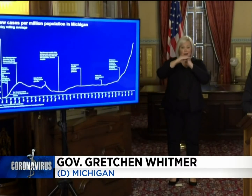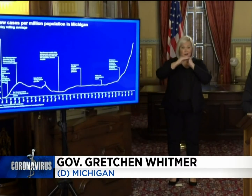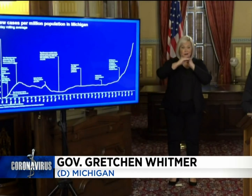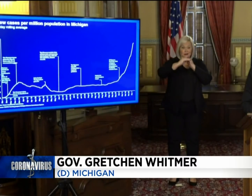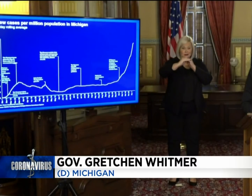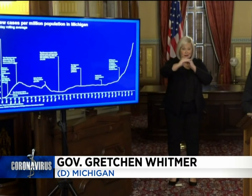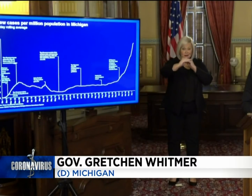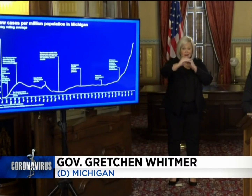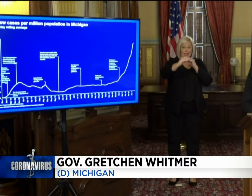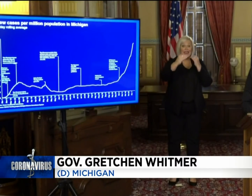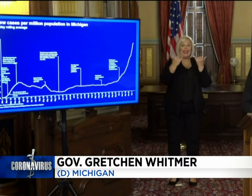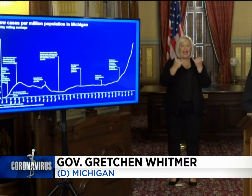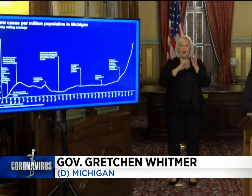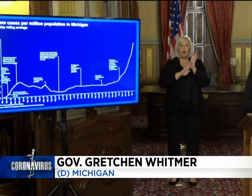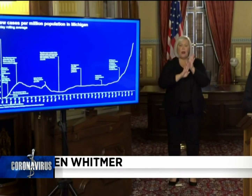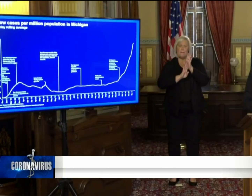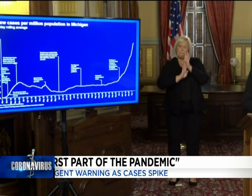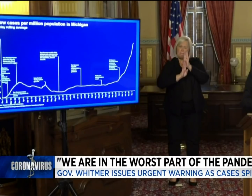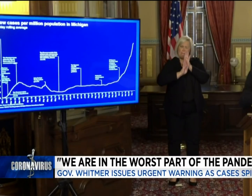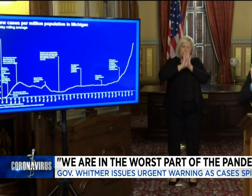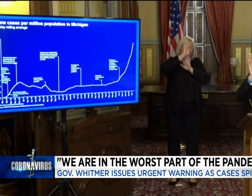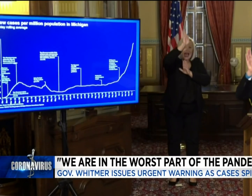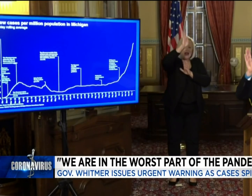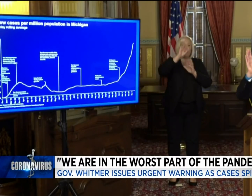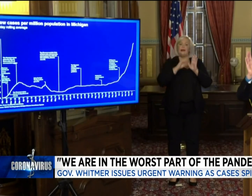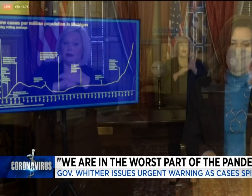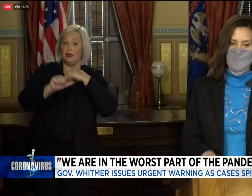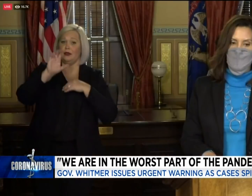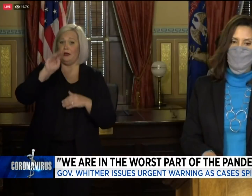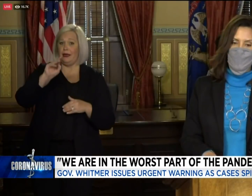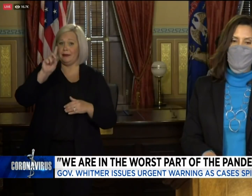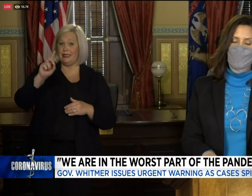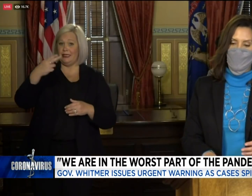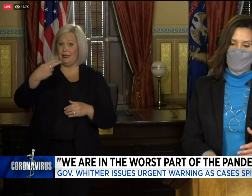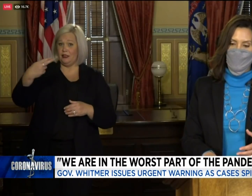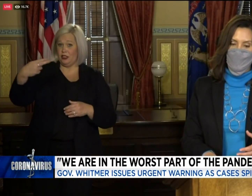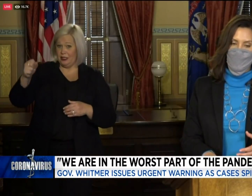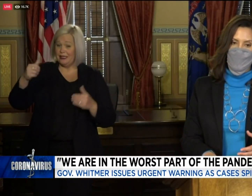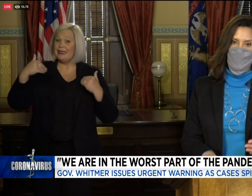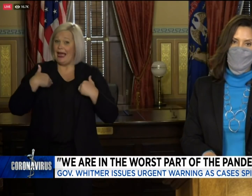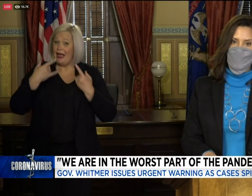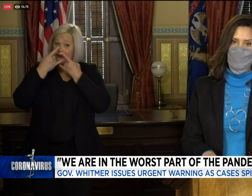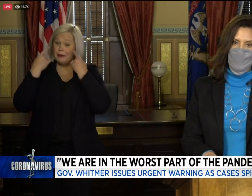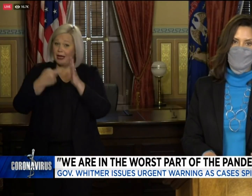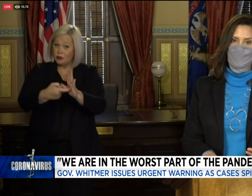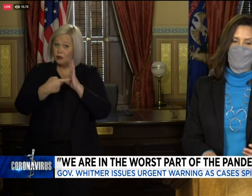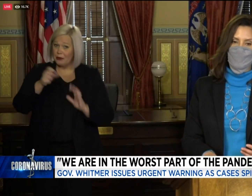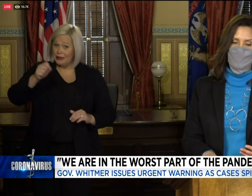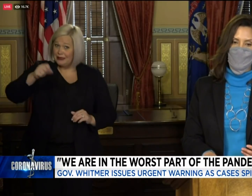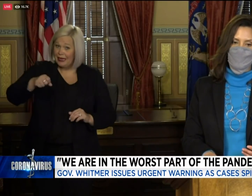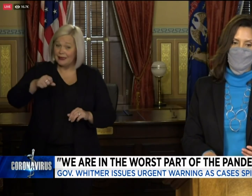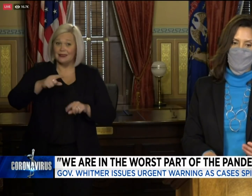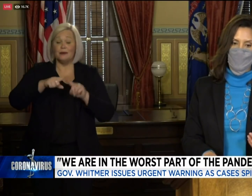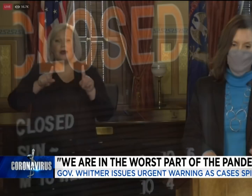THE CURVE THAT WE HAD FLATTENED RIGHT NOW, THIS CURVE IS A STRAIGHT LINE AND IT’S STRAIGHT UP.